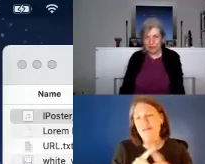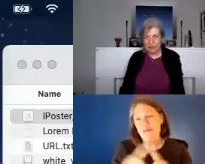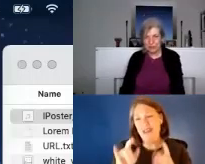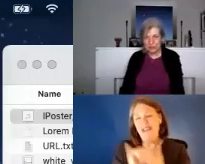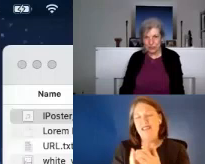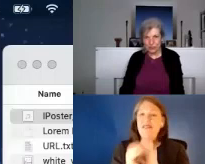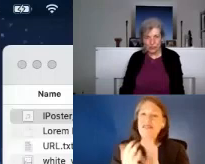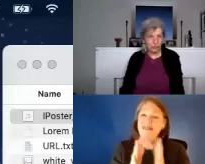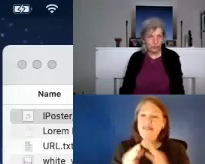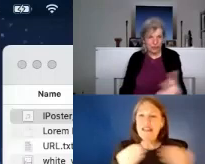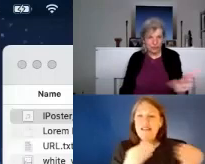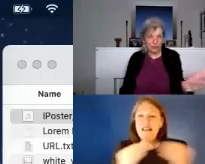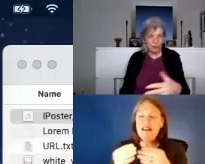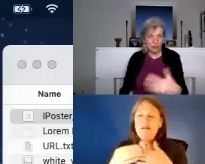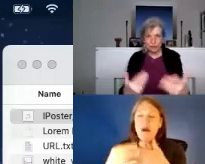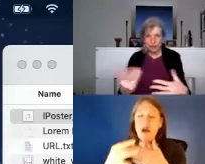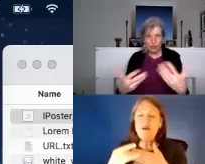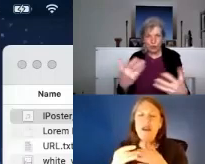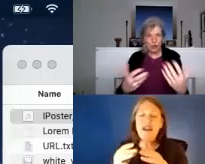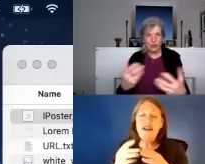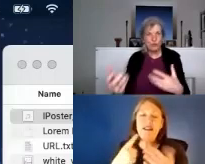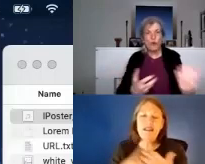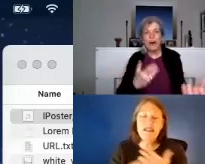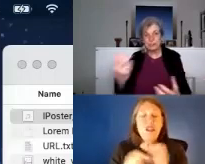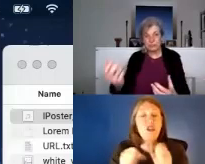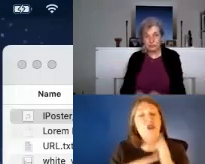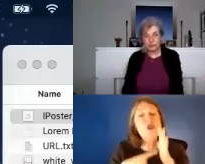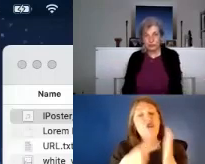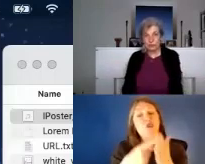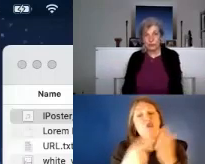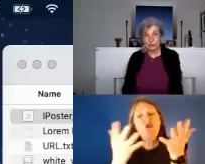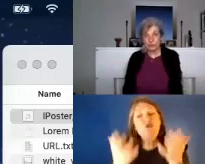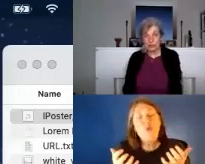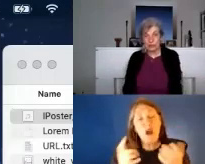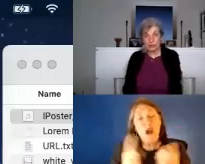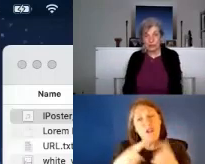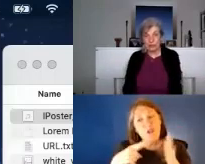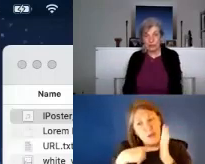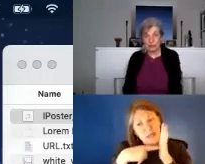discussion, and you can show what you want to illustrate the point.